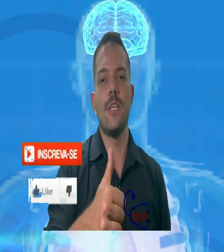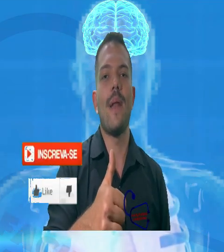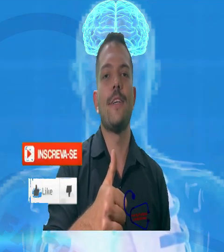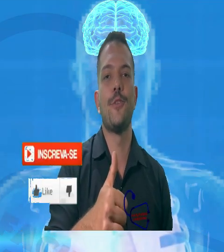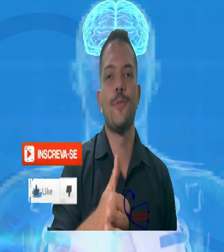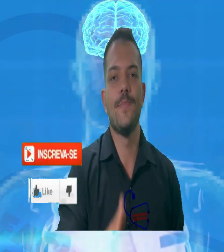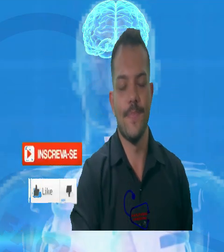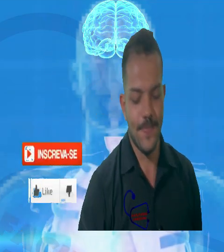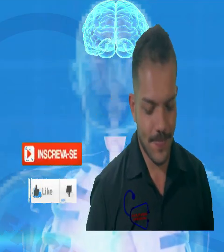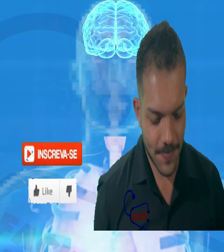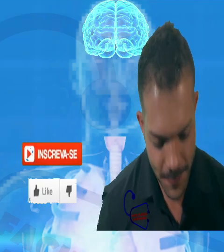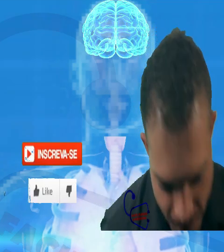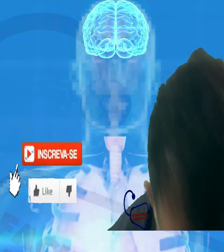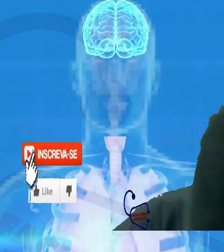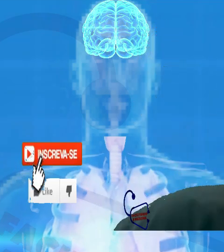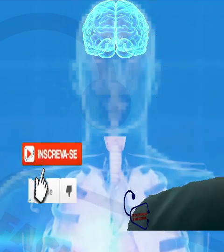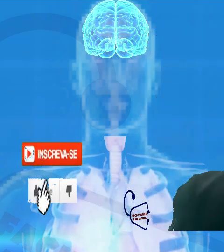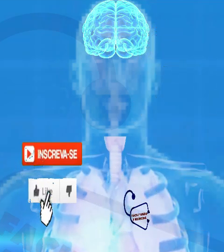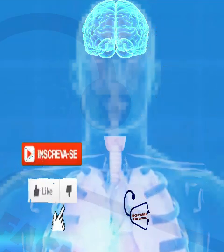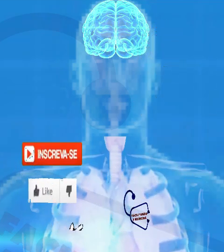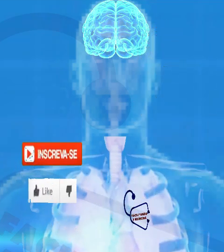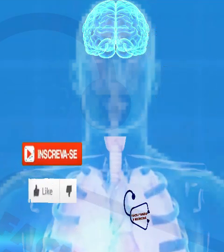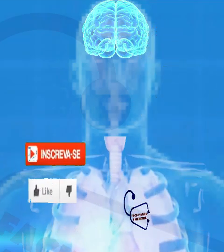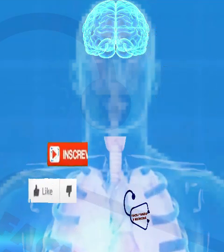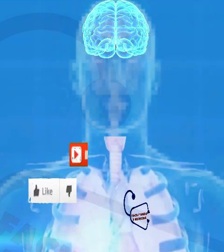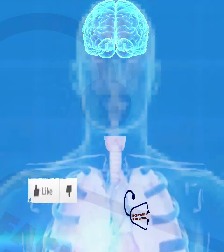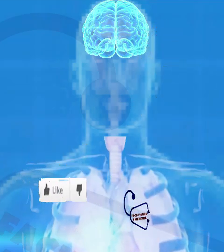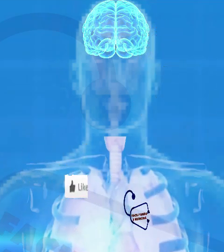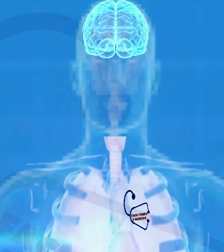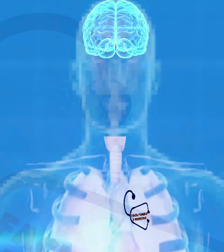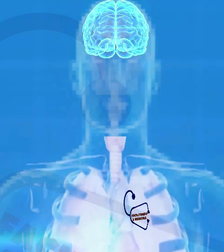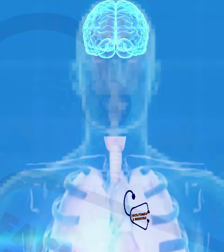hug m